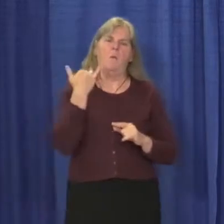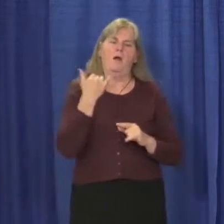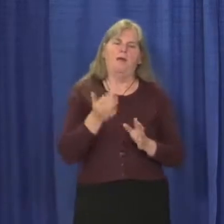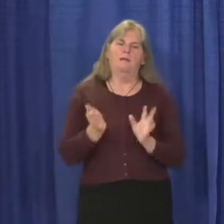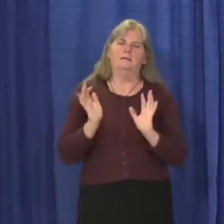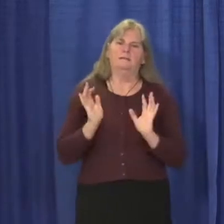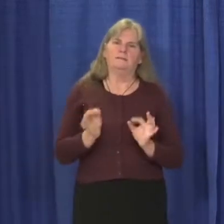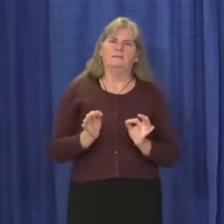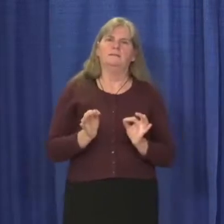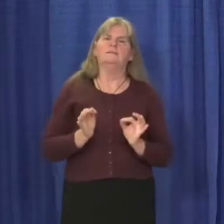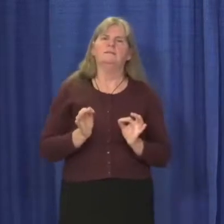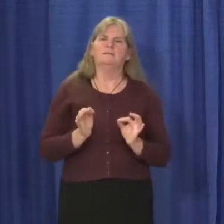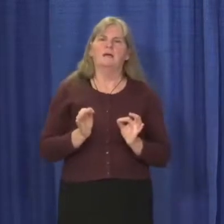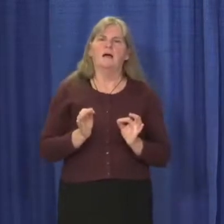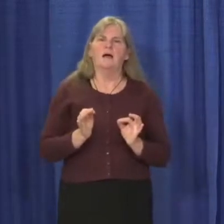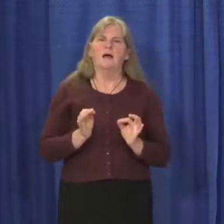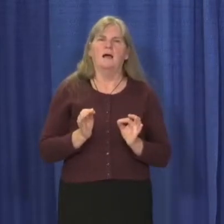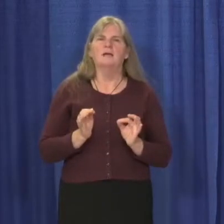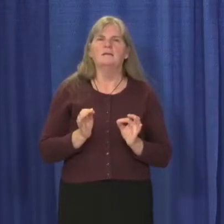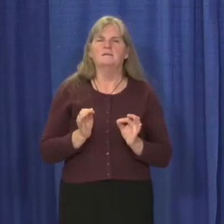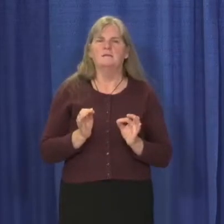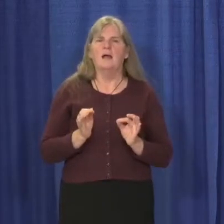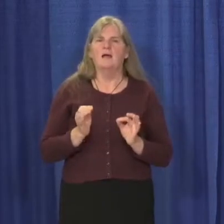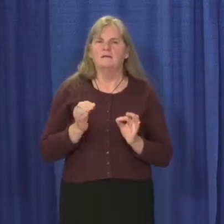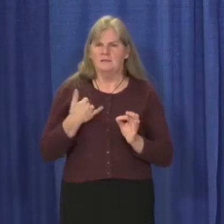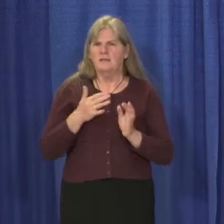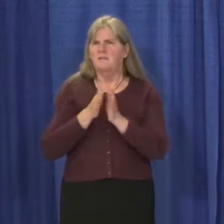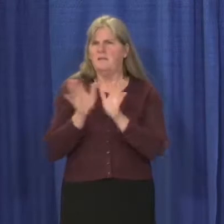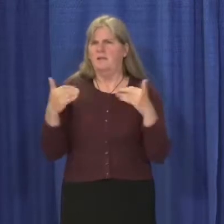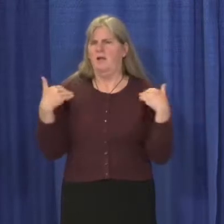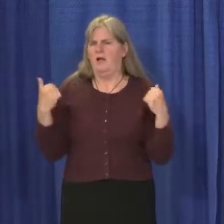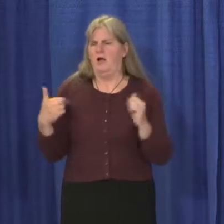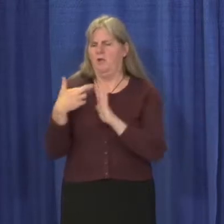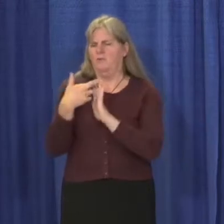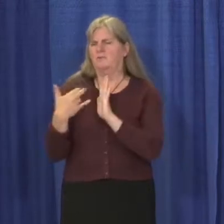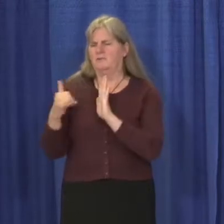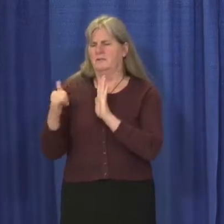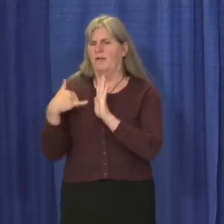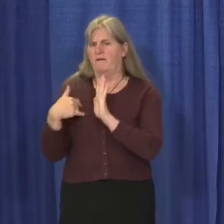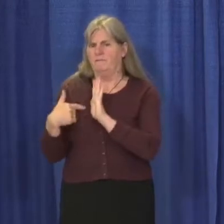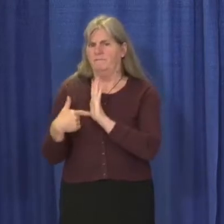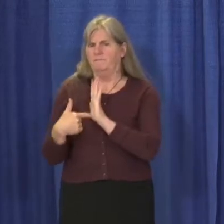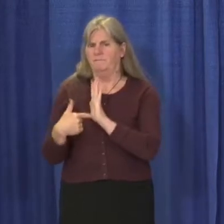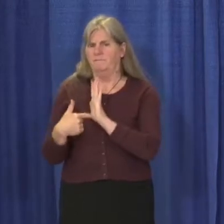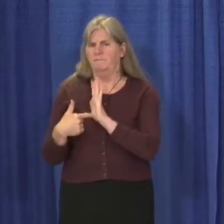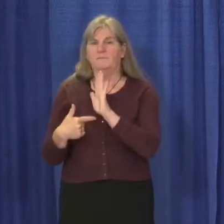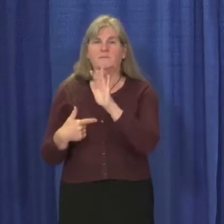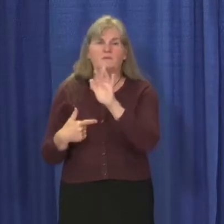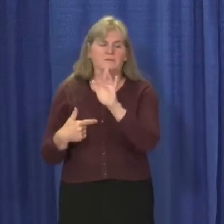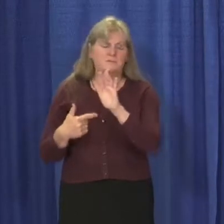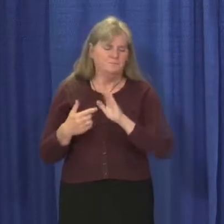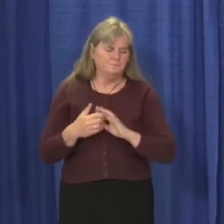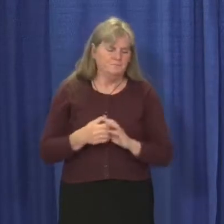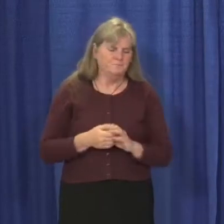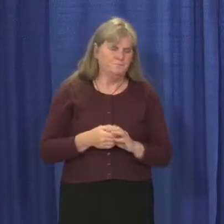other public health measures. If you get into making